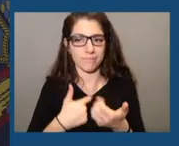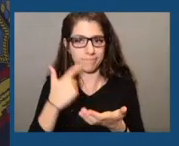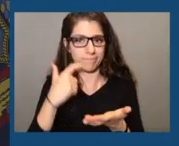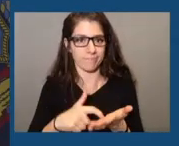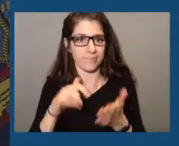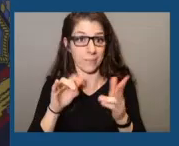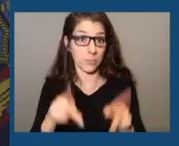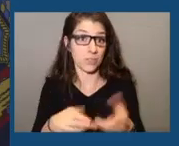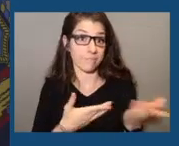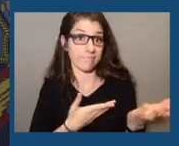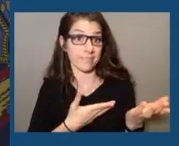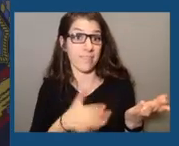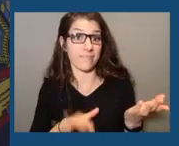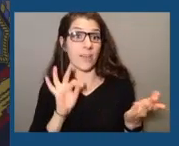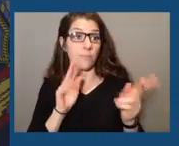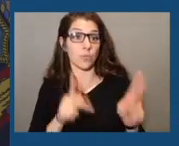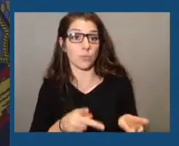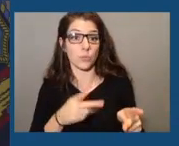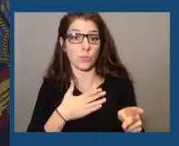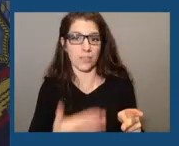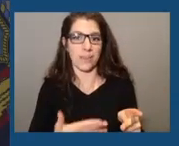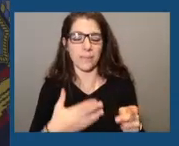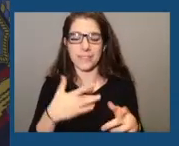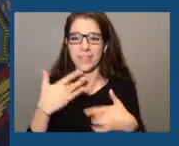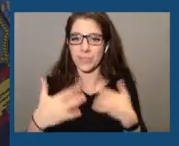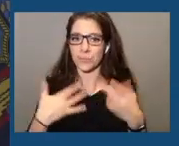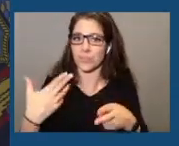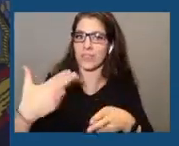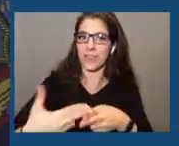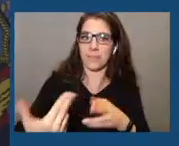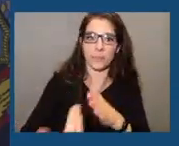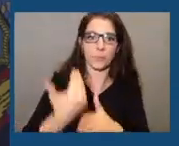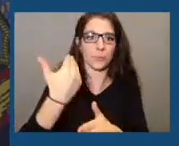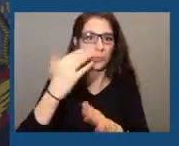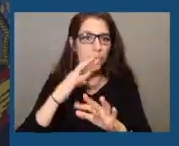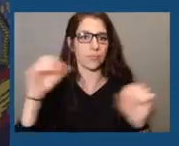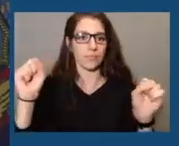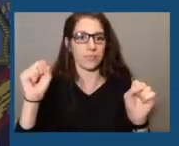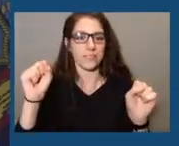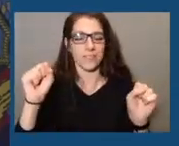and I'm so proud today to name the new superintendent of New York State Police. Stephen James, please stand up.